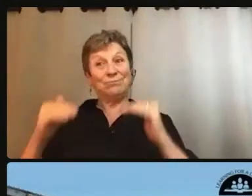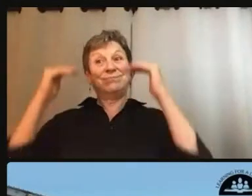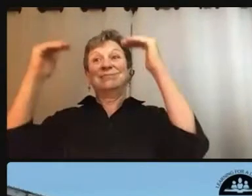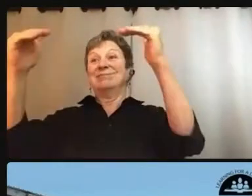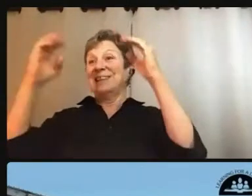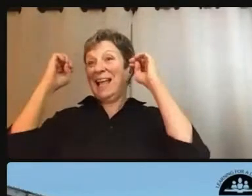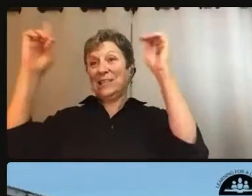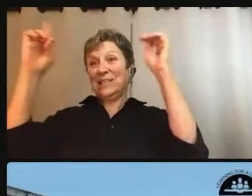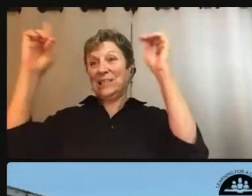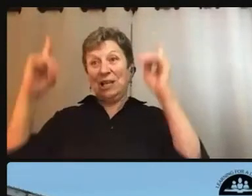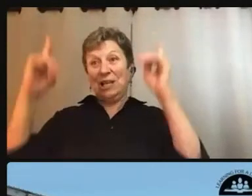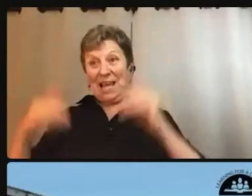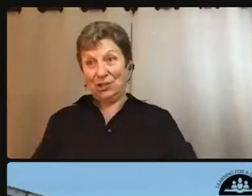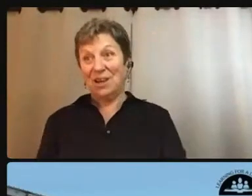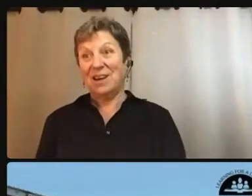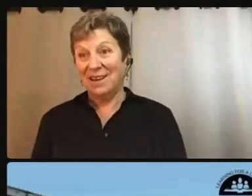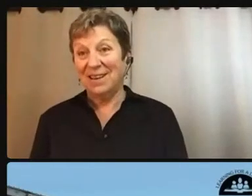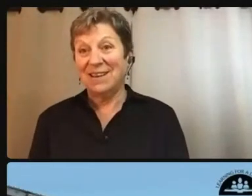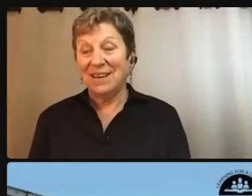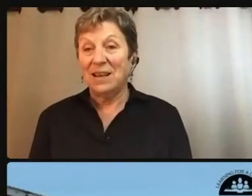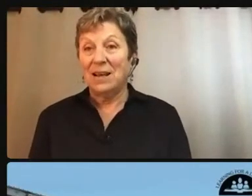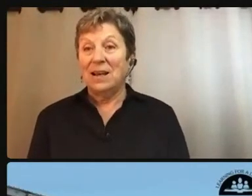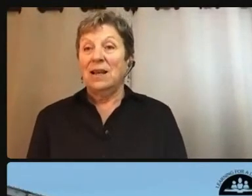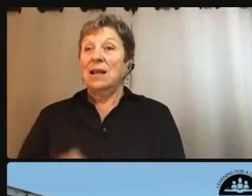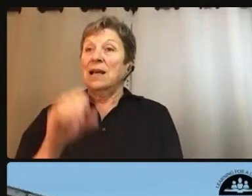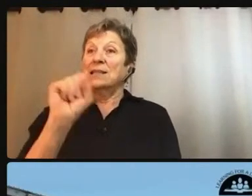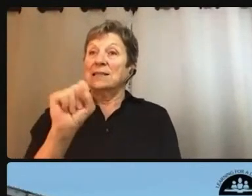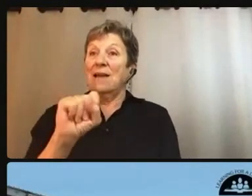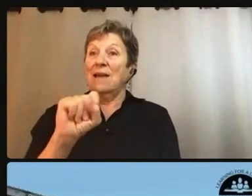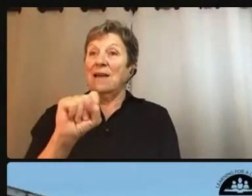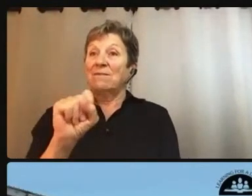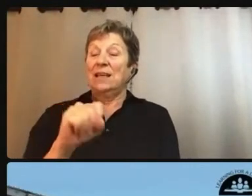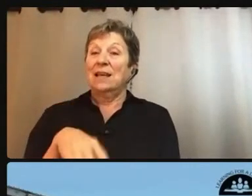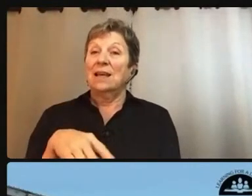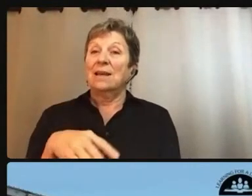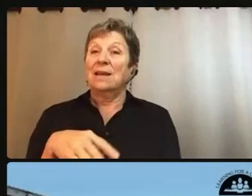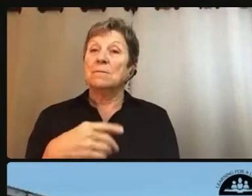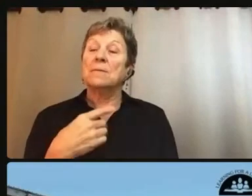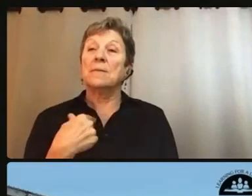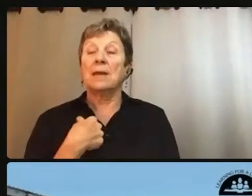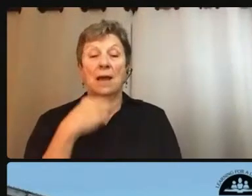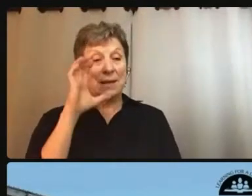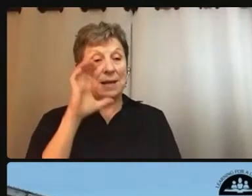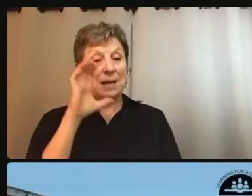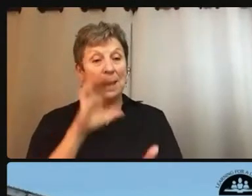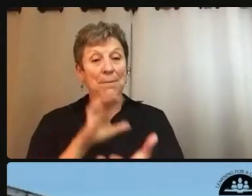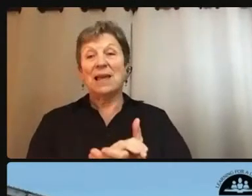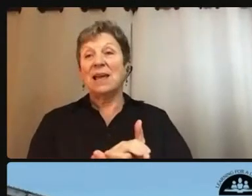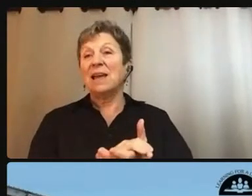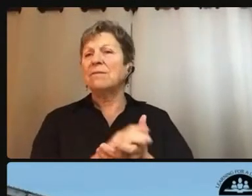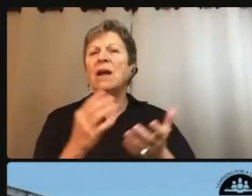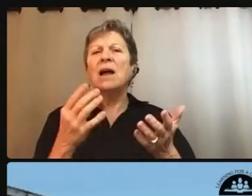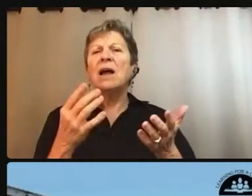,WELL-BEING AND HIGH QUALITY